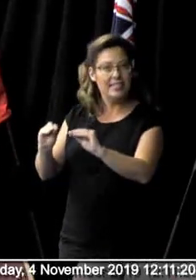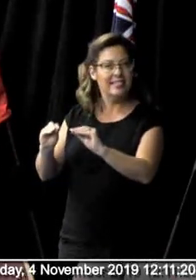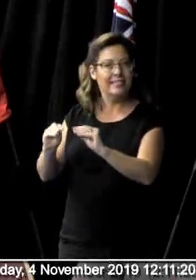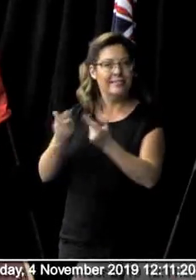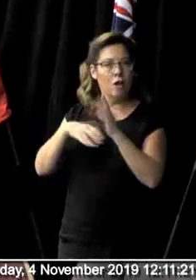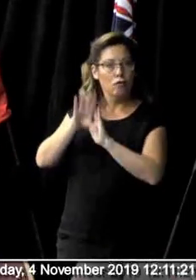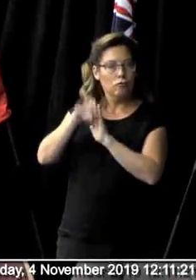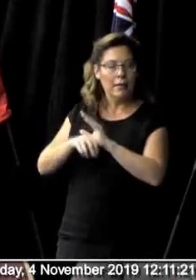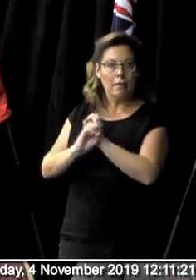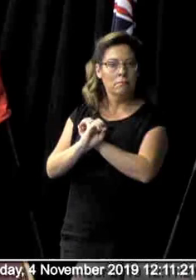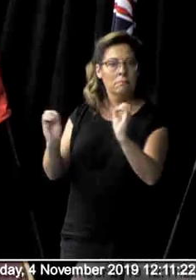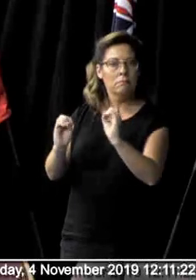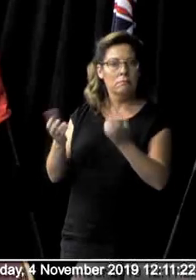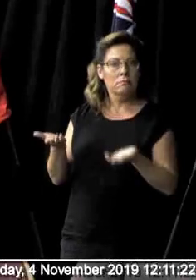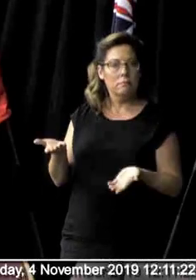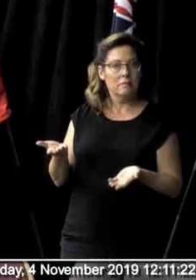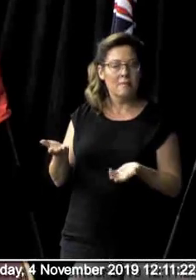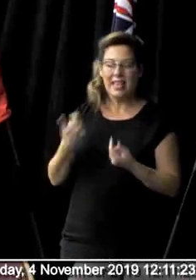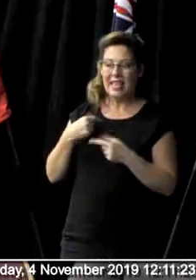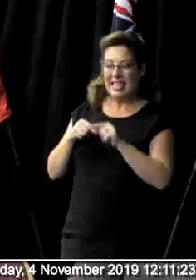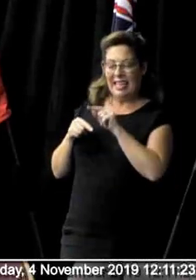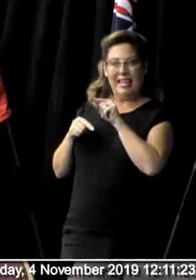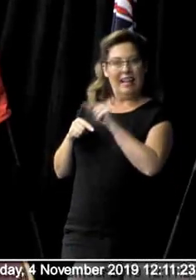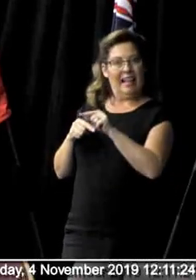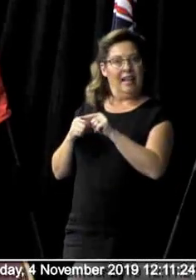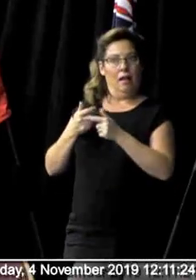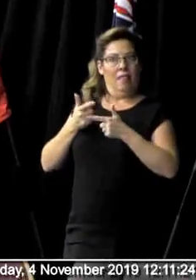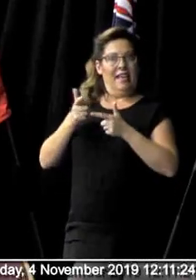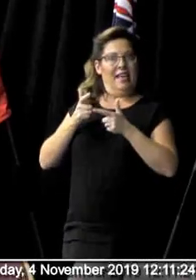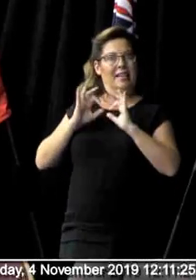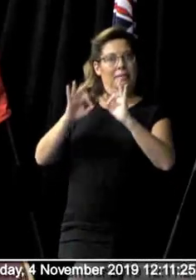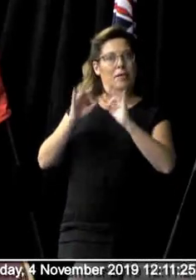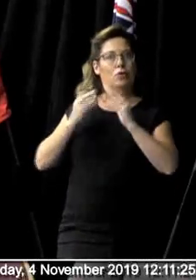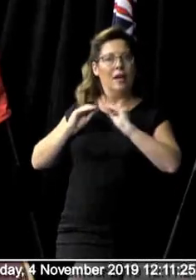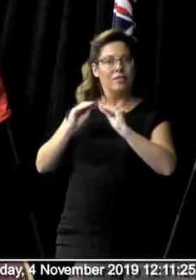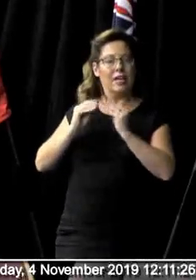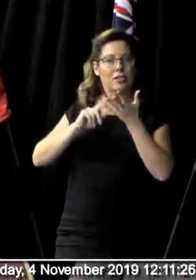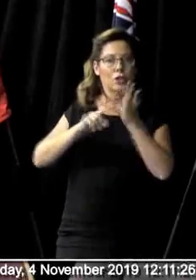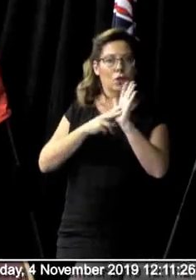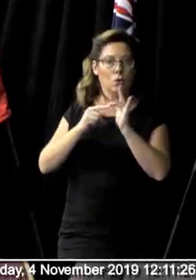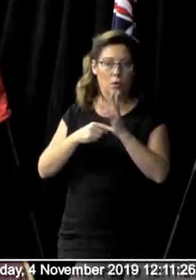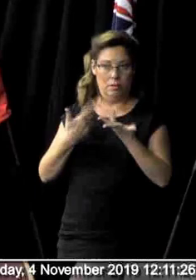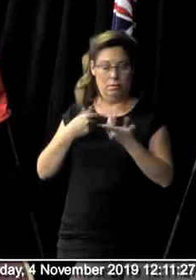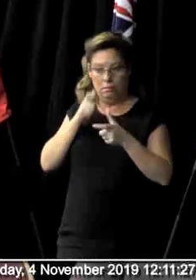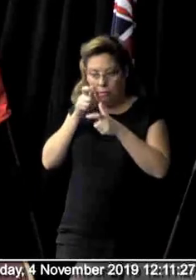she didn’t – she wasn’t seen as an authentic learner. She was just being babysat outside the classroom.